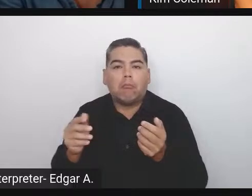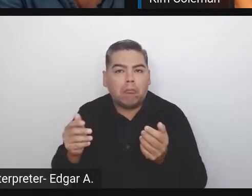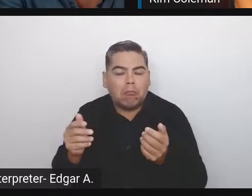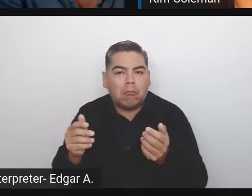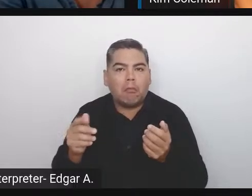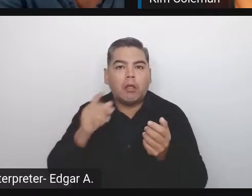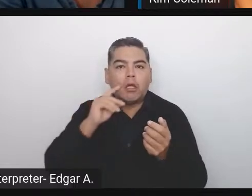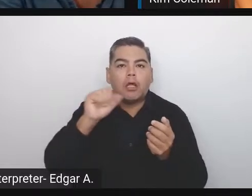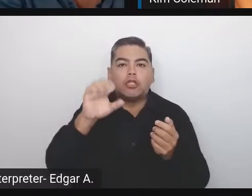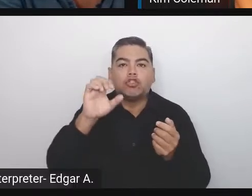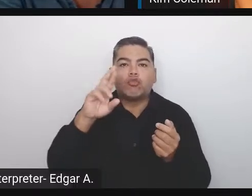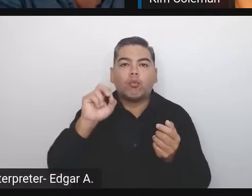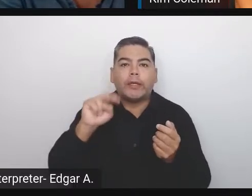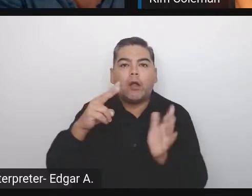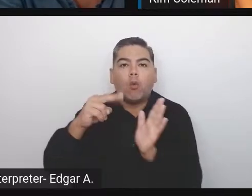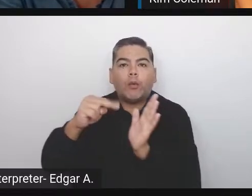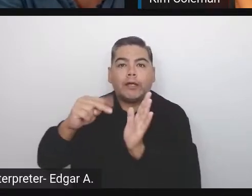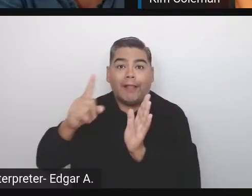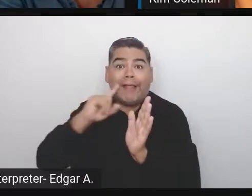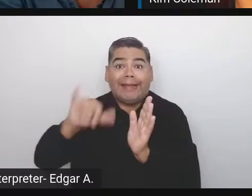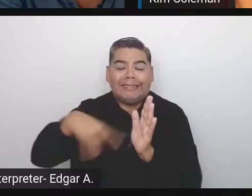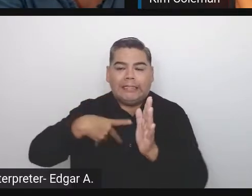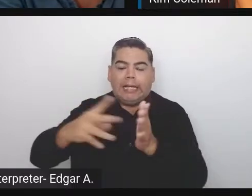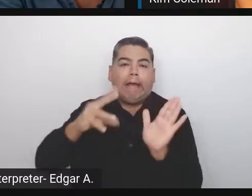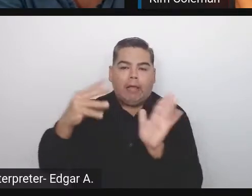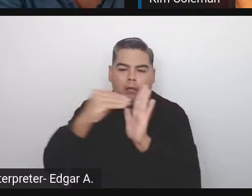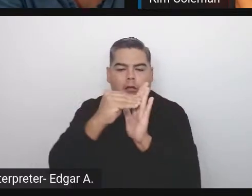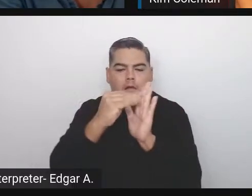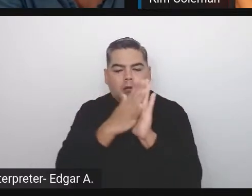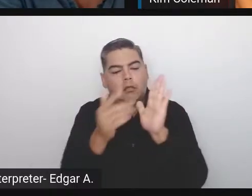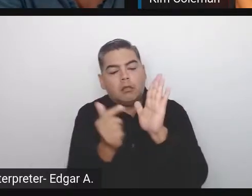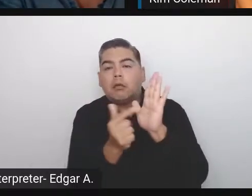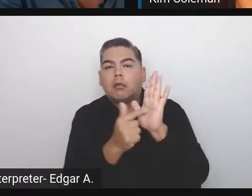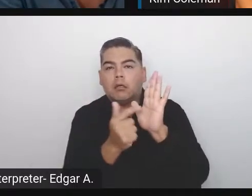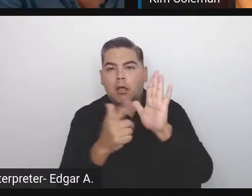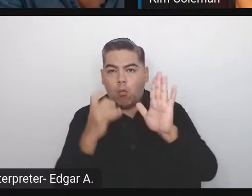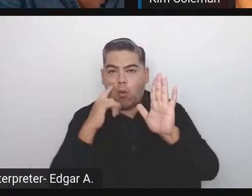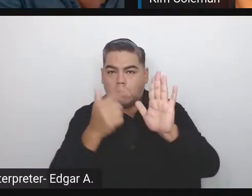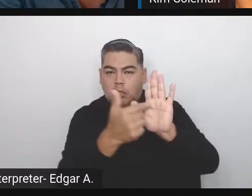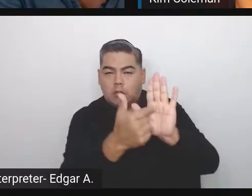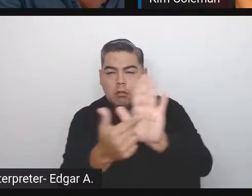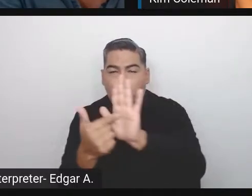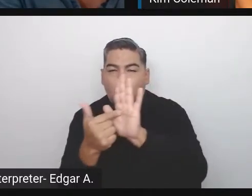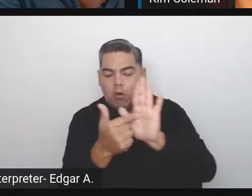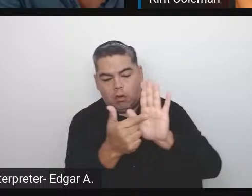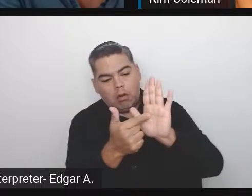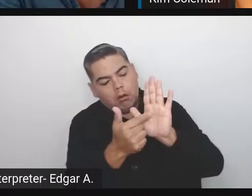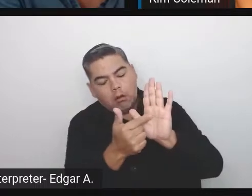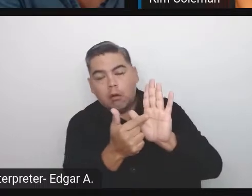jump back and forth or read the screen reader guide to get the information somewhere else. But in the screen reader guide I